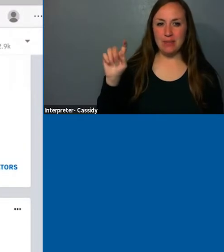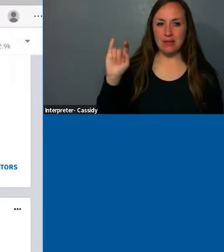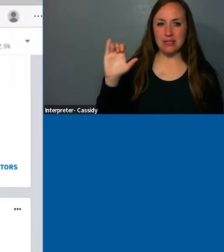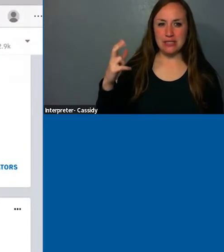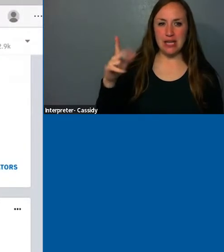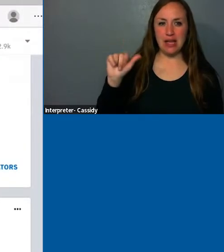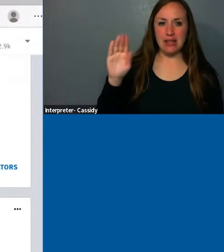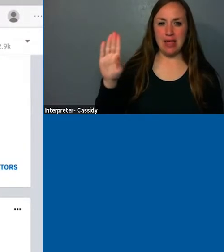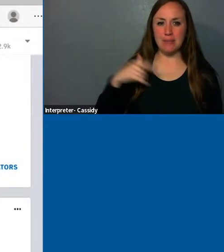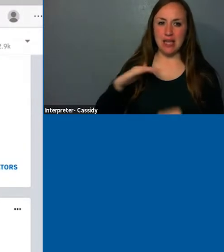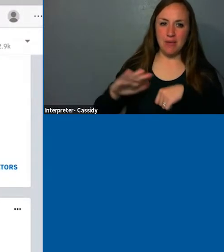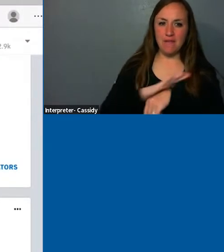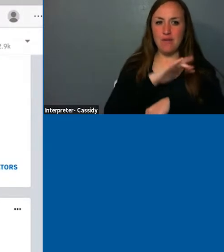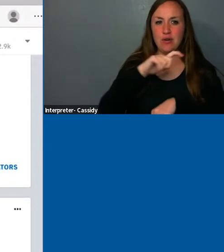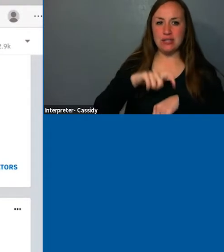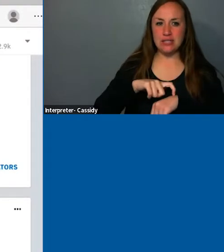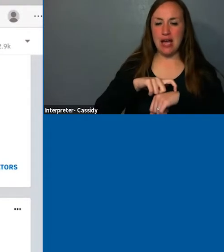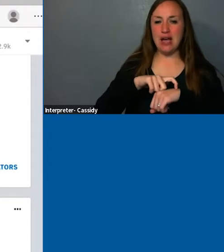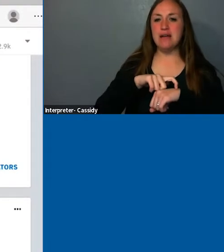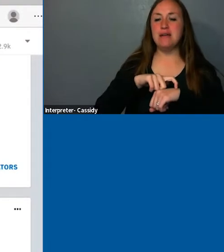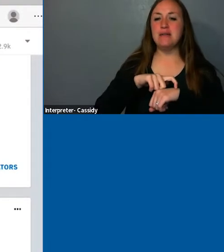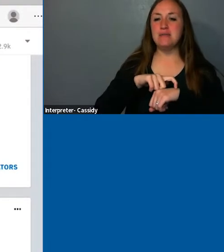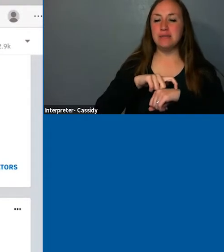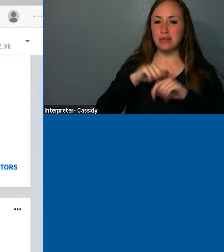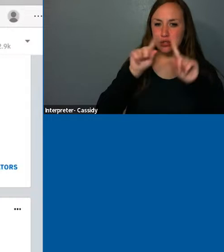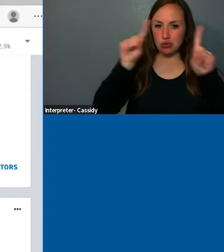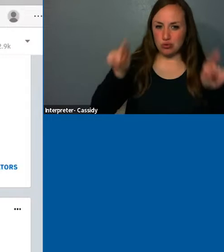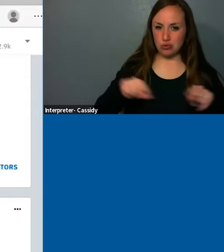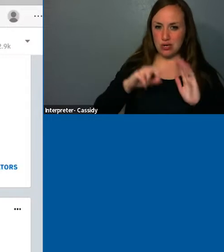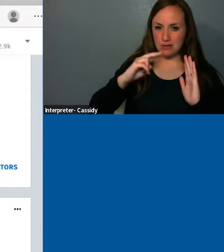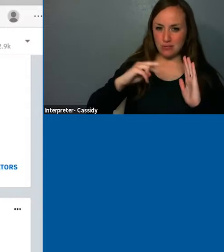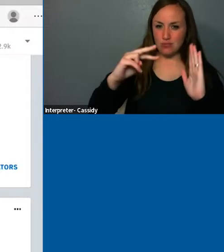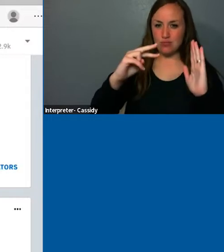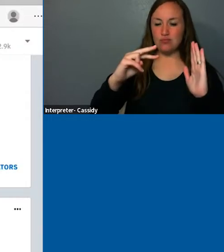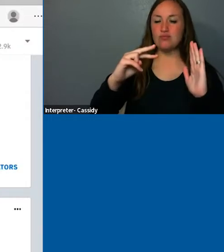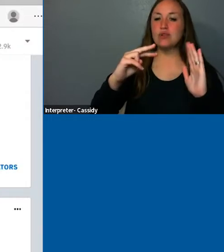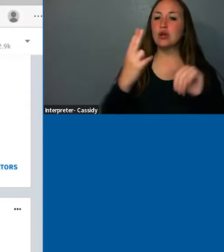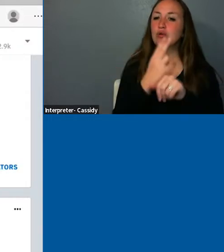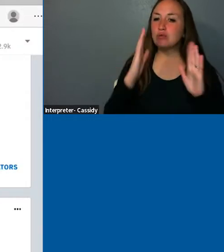I am a full-time screen reader user, and today I'm going to be giving a brief demo